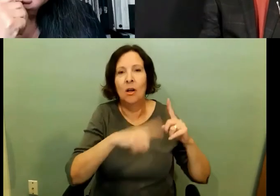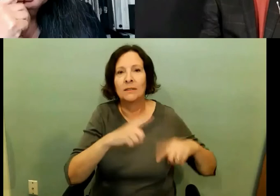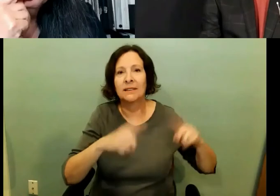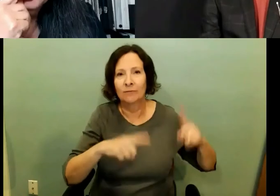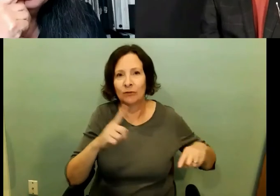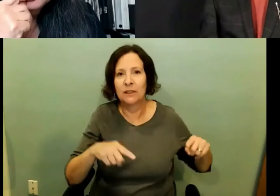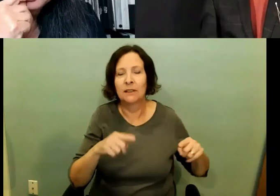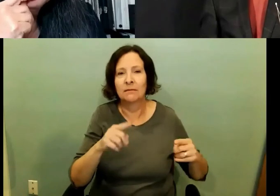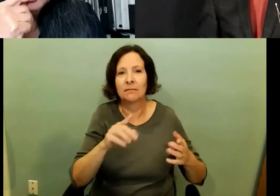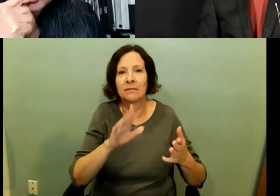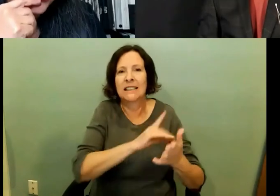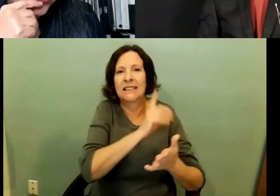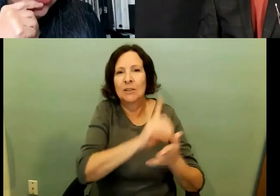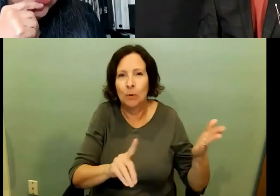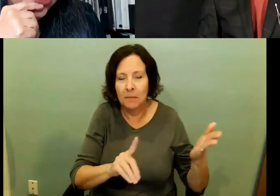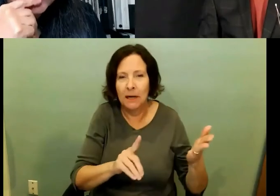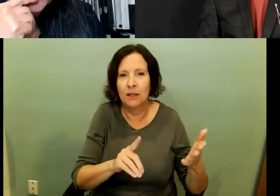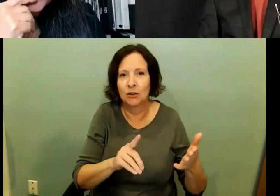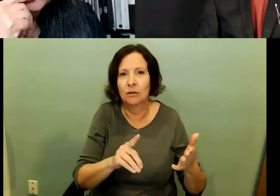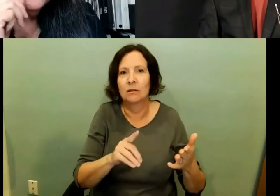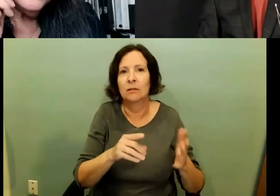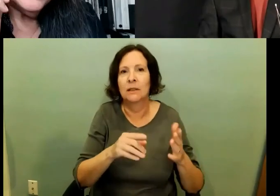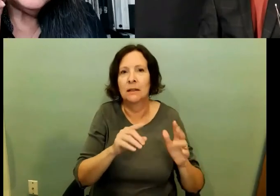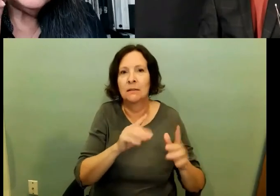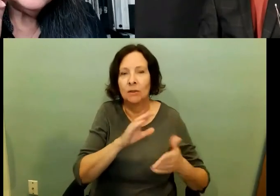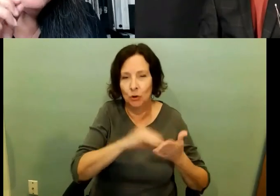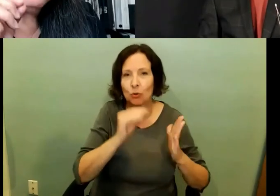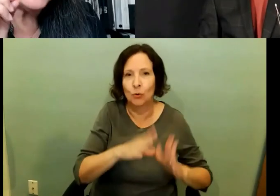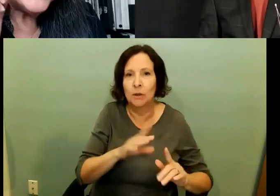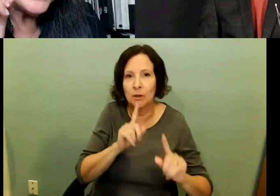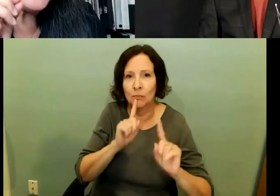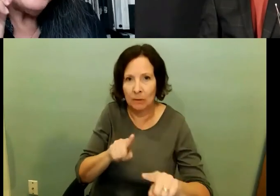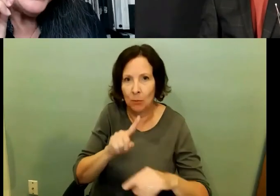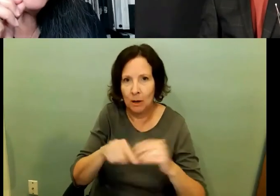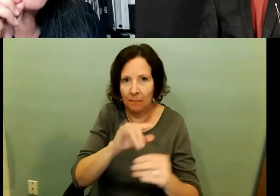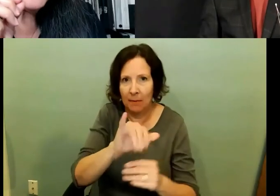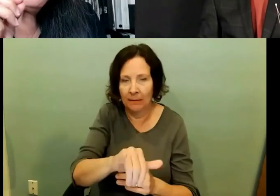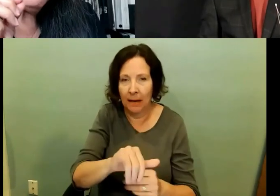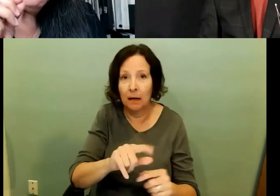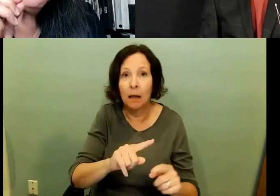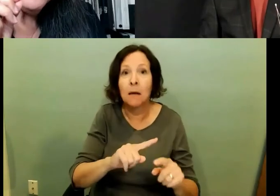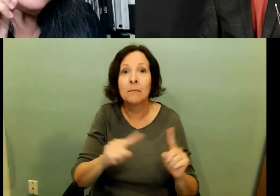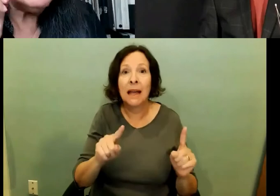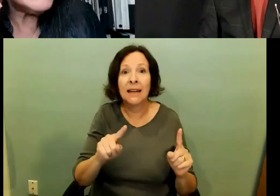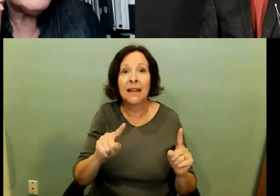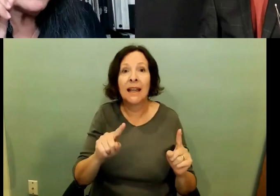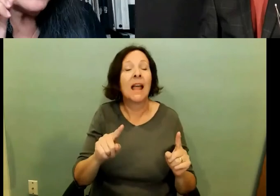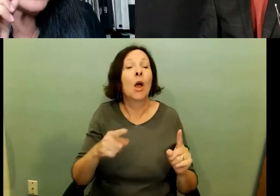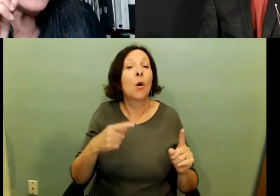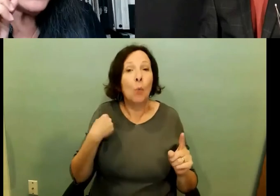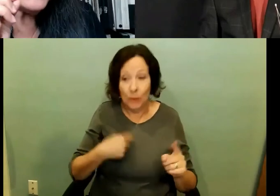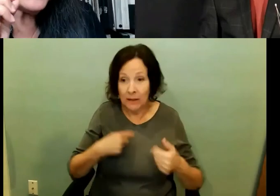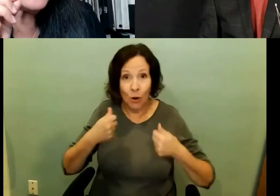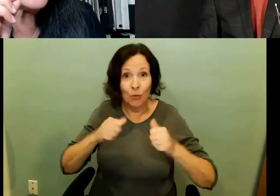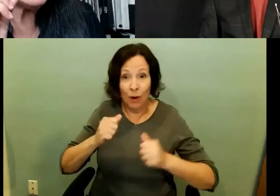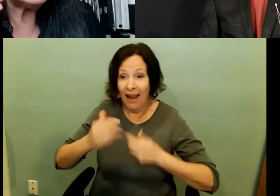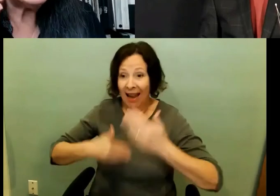So as I said in my lecture, it never disappears, even in the most diverse institutions. I